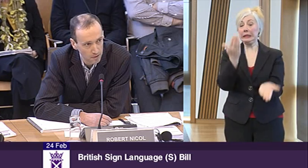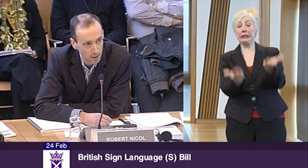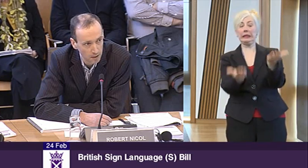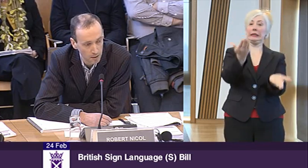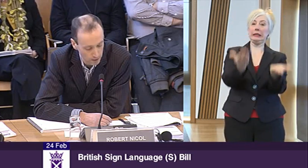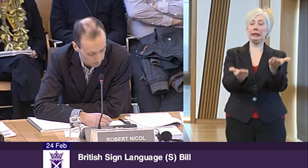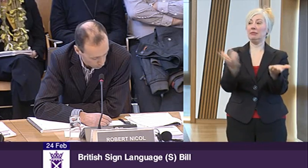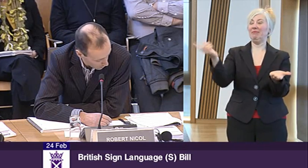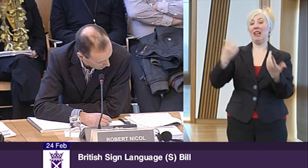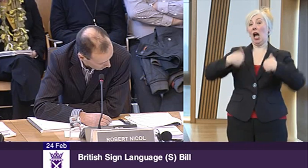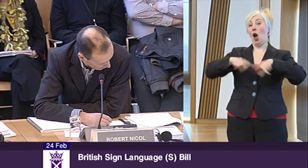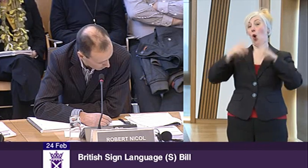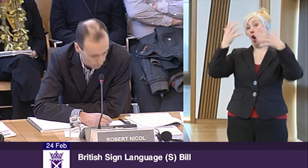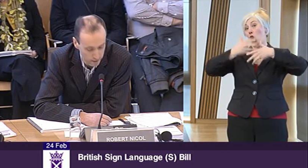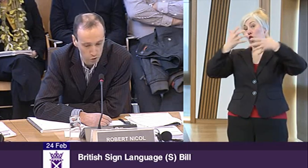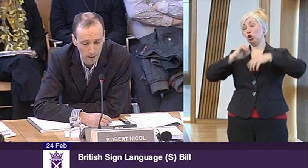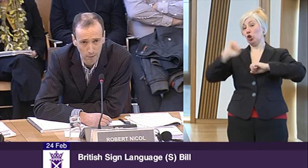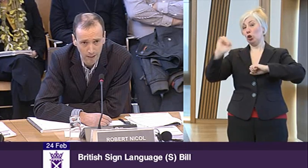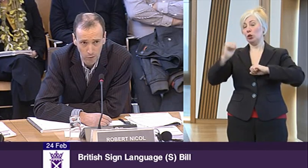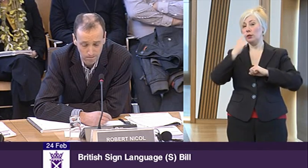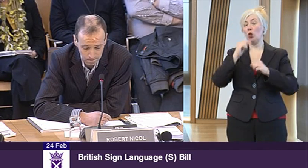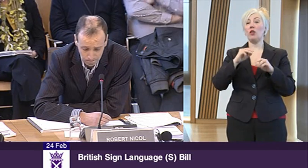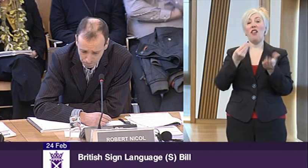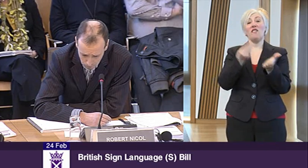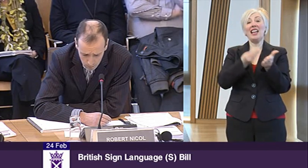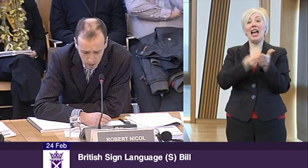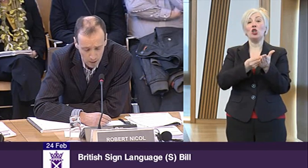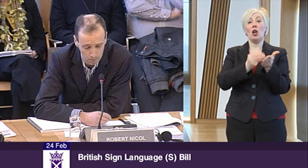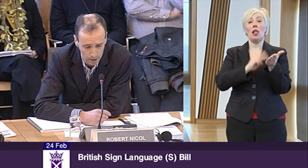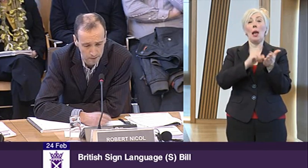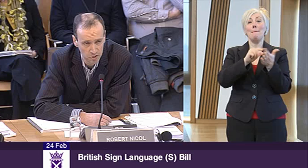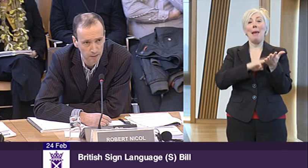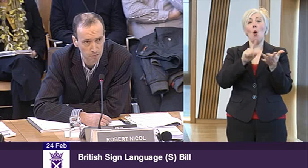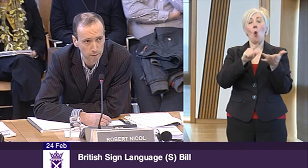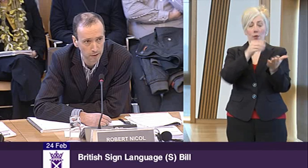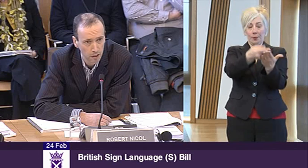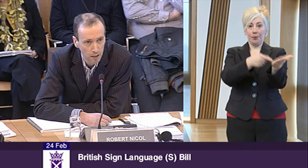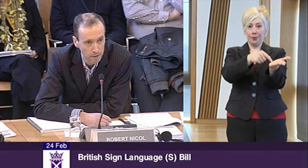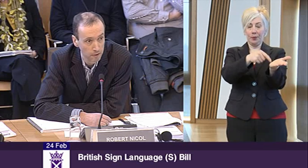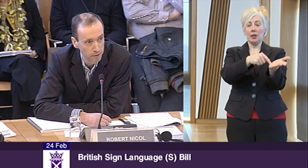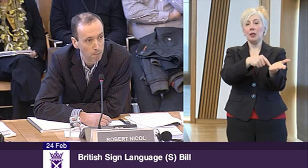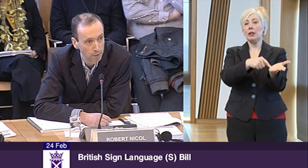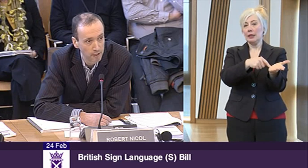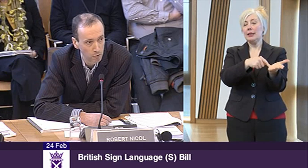Our clear concern is that, according to the financial memorandum and the Scottish Parliament